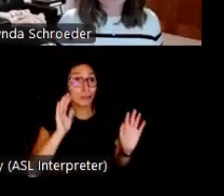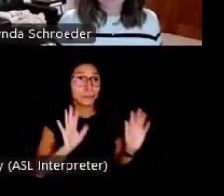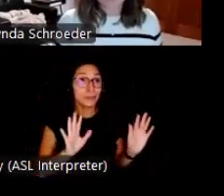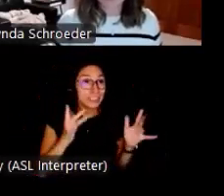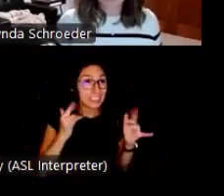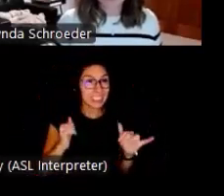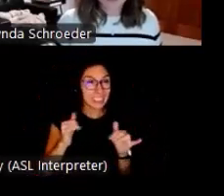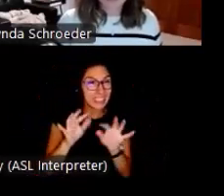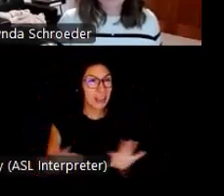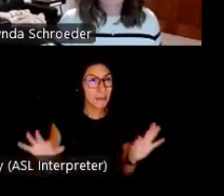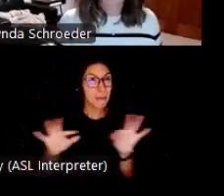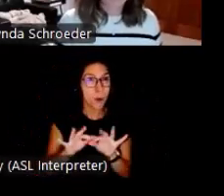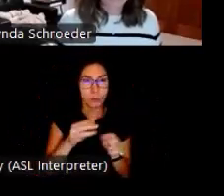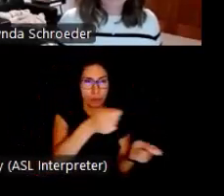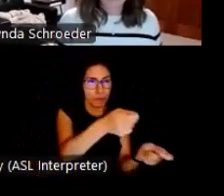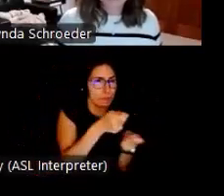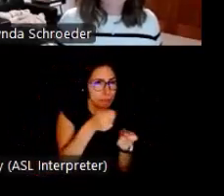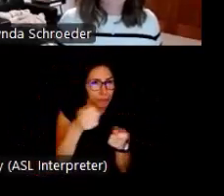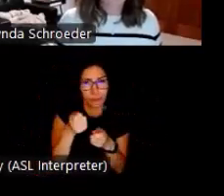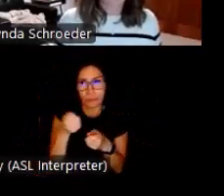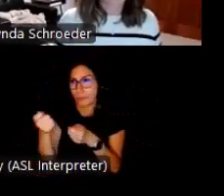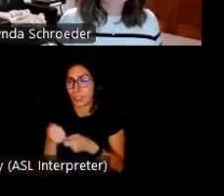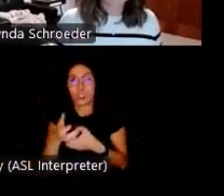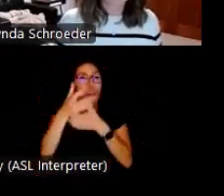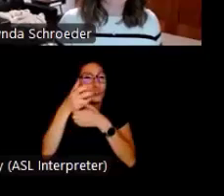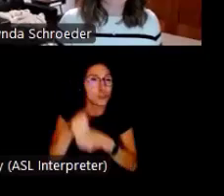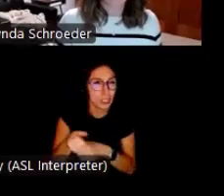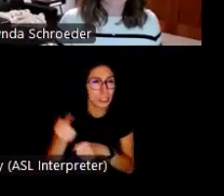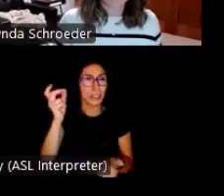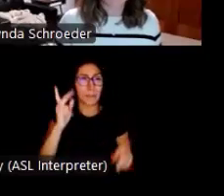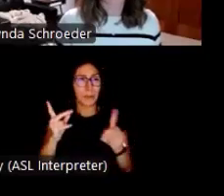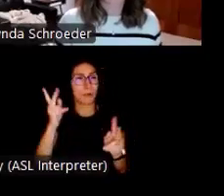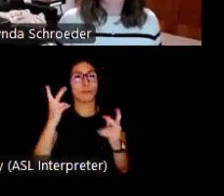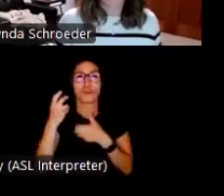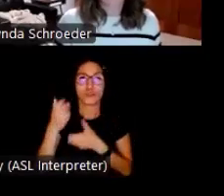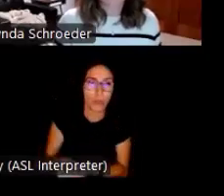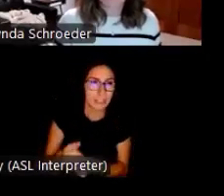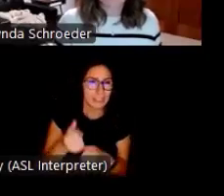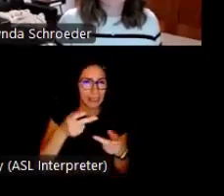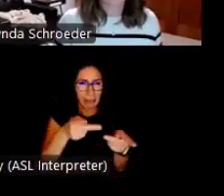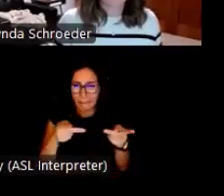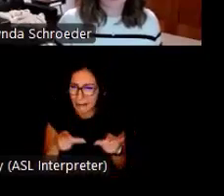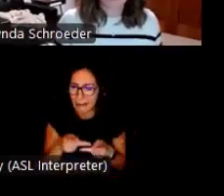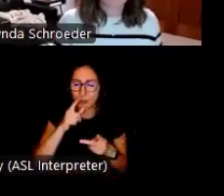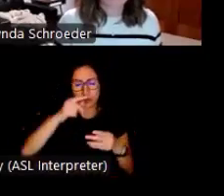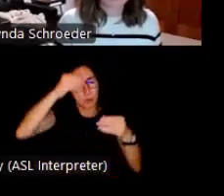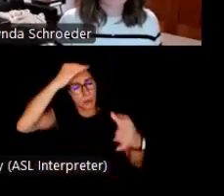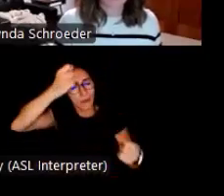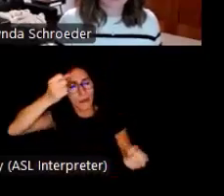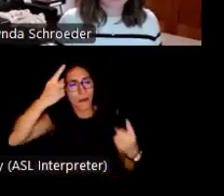in rural health or rural aging and disability services to figure out what is it that's important to this community